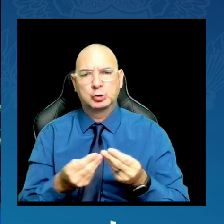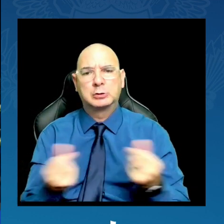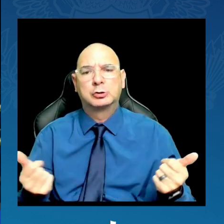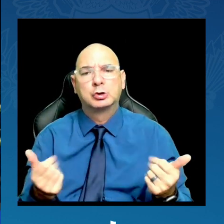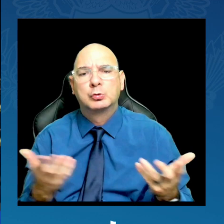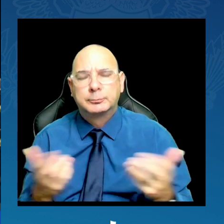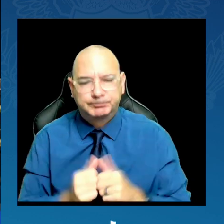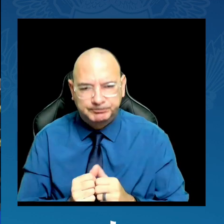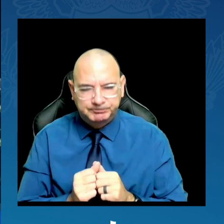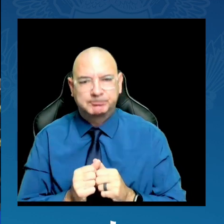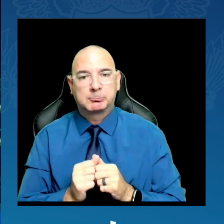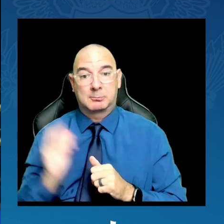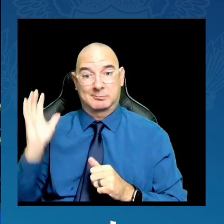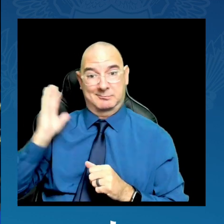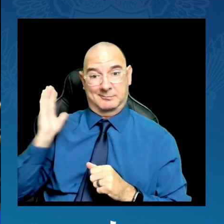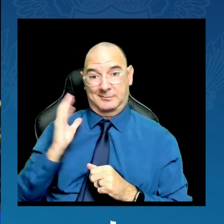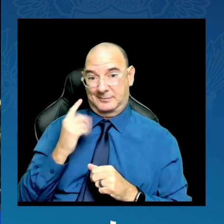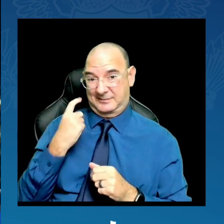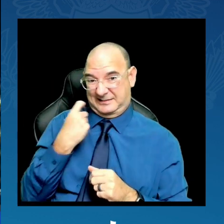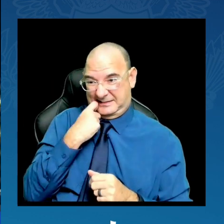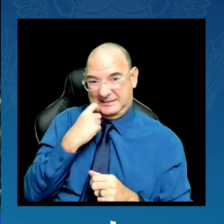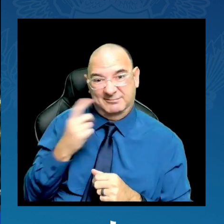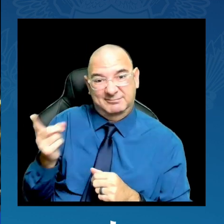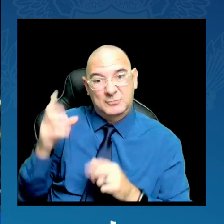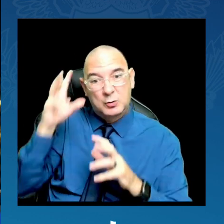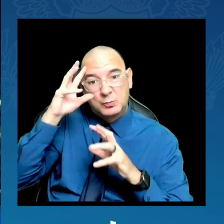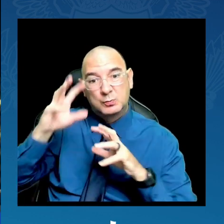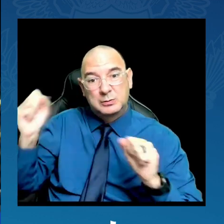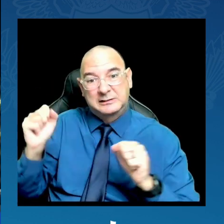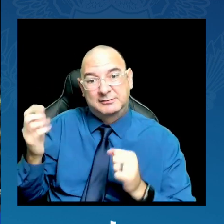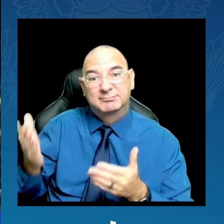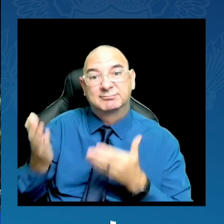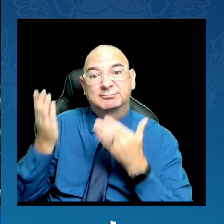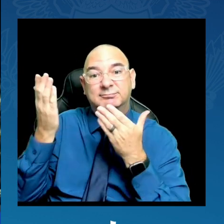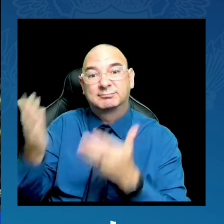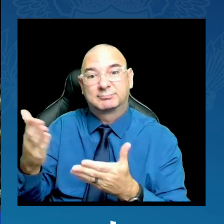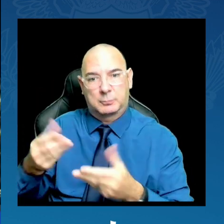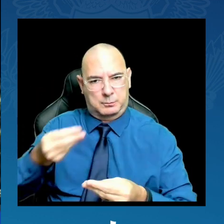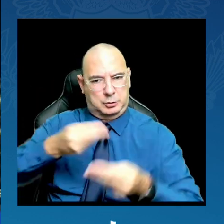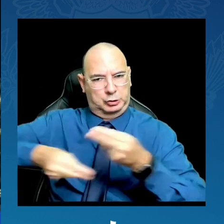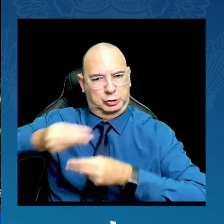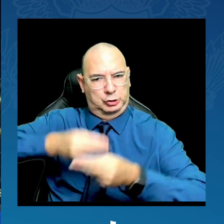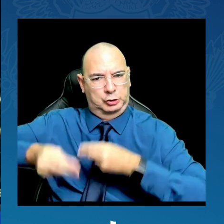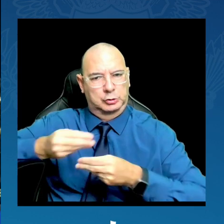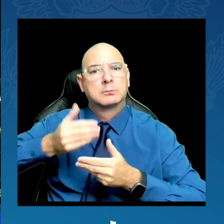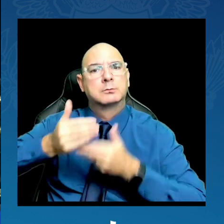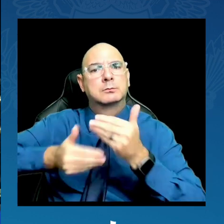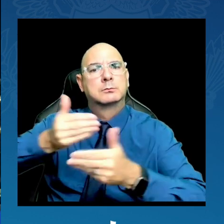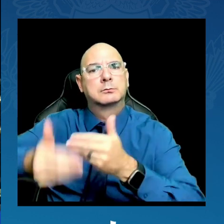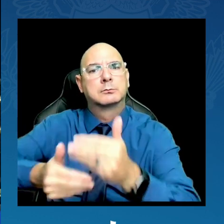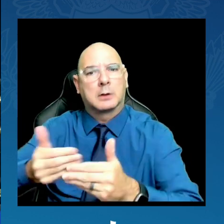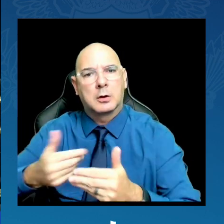that advances our civilian and commercial space efforts in several key ways. And I'm going to just briefly touched on a few of them.